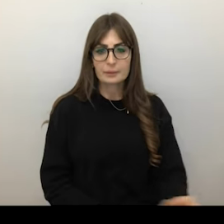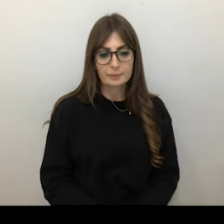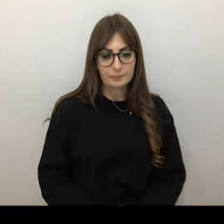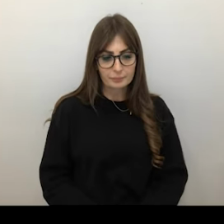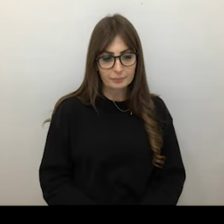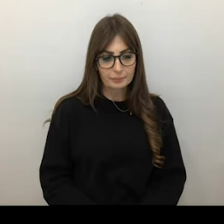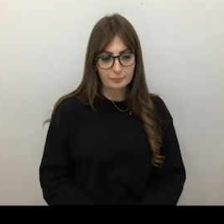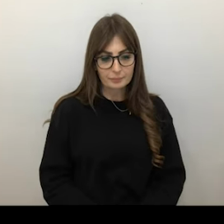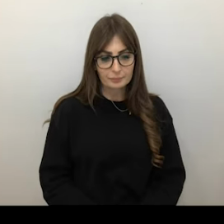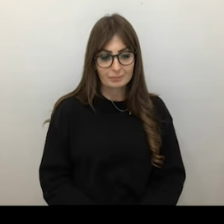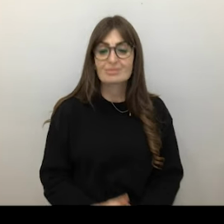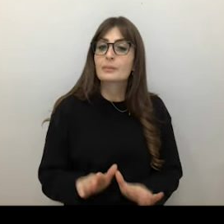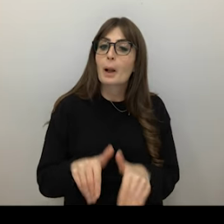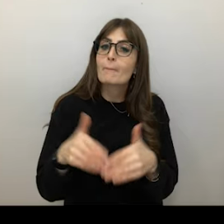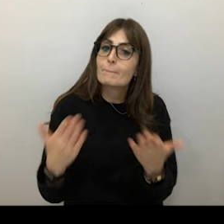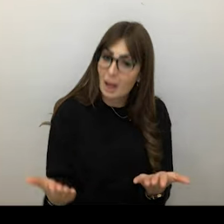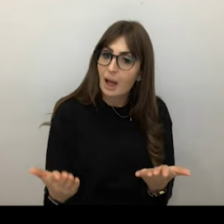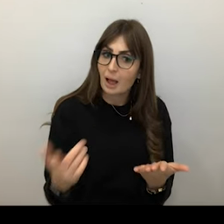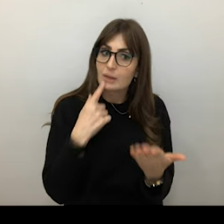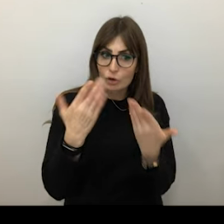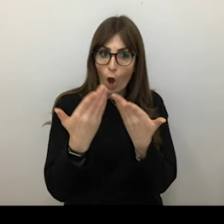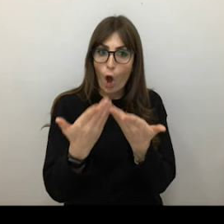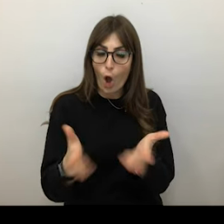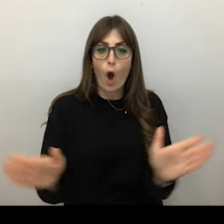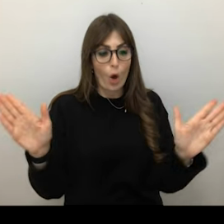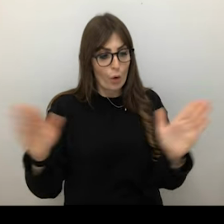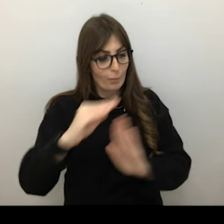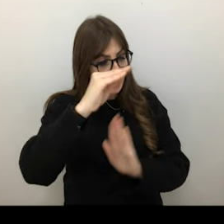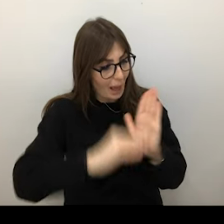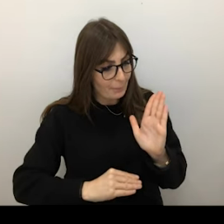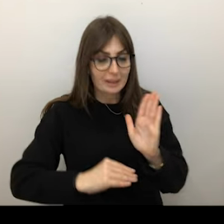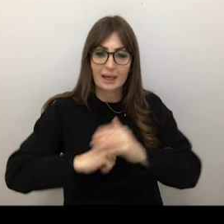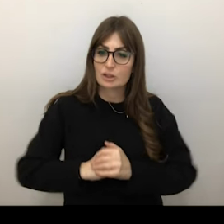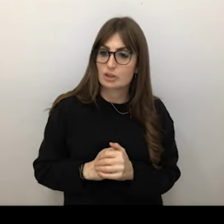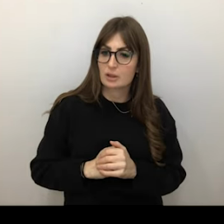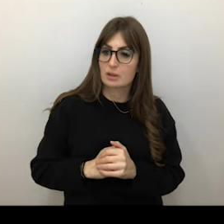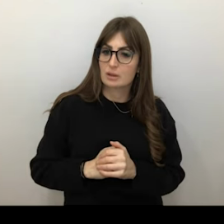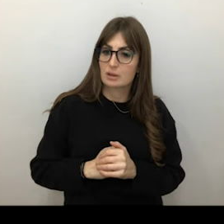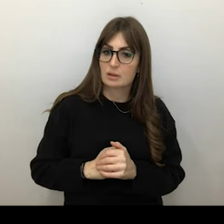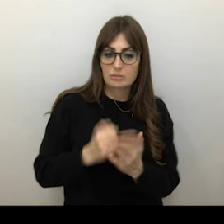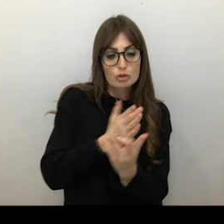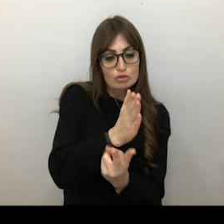However, we're going to focus on the two open application streams: development and delivery. Over to you, Nikki.